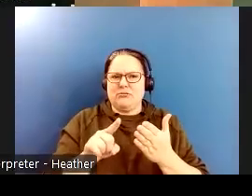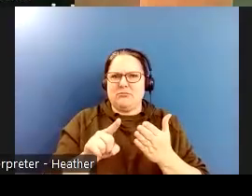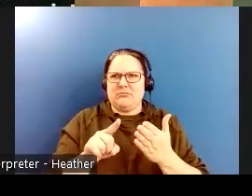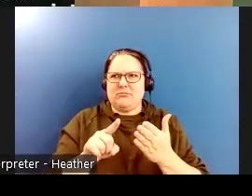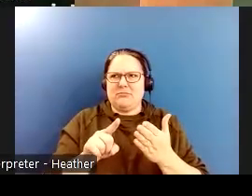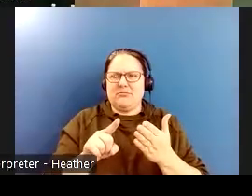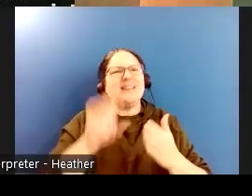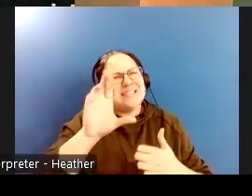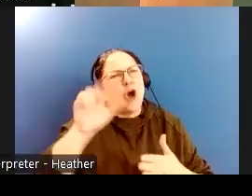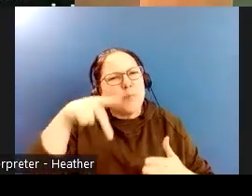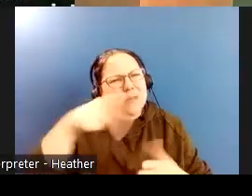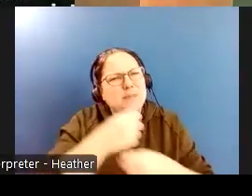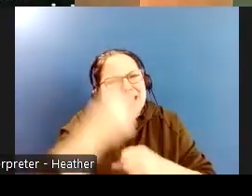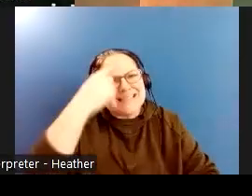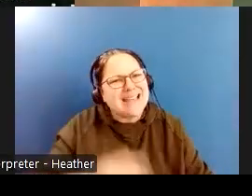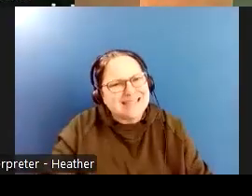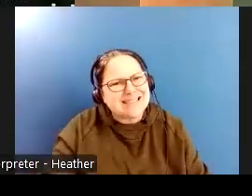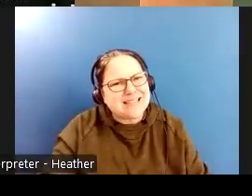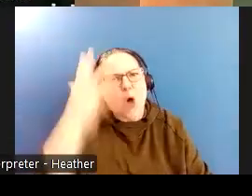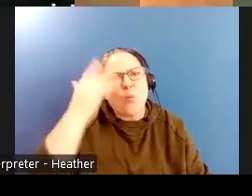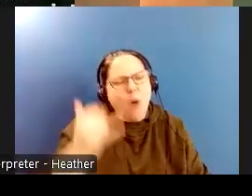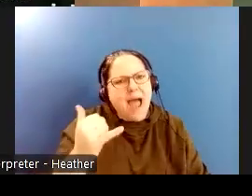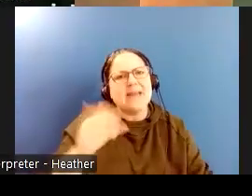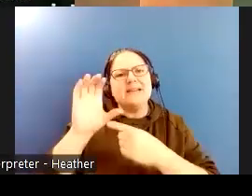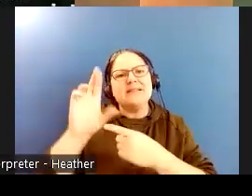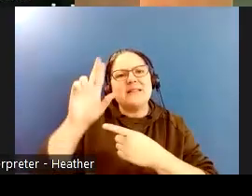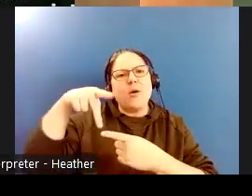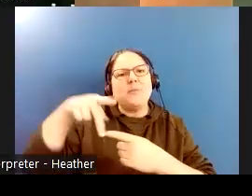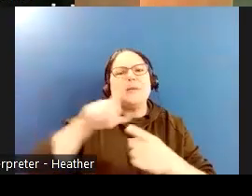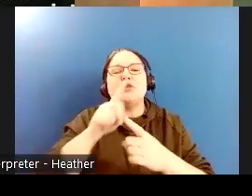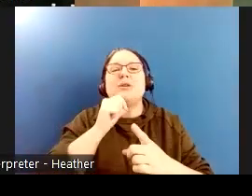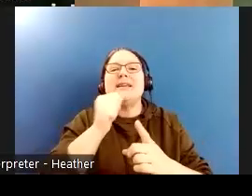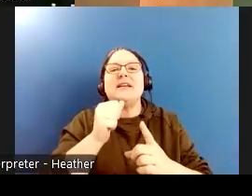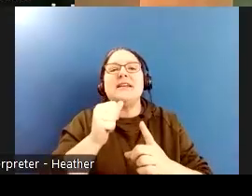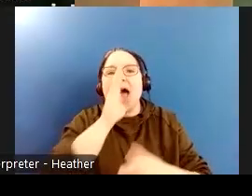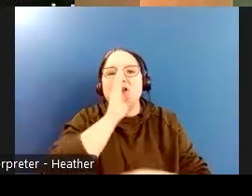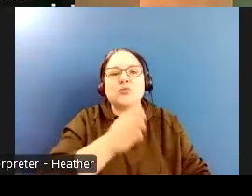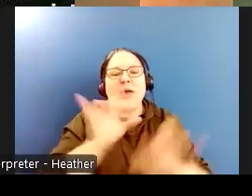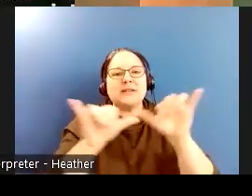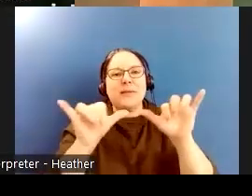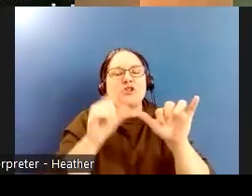sense because what CRP does is it's an it's an indirect measure of inflammation. So after the,